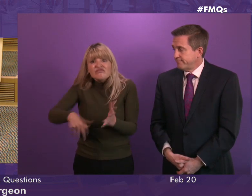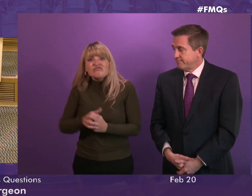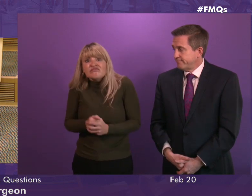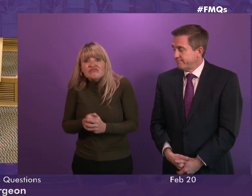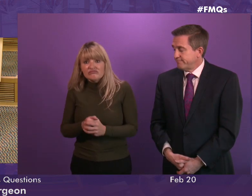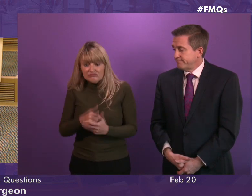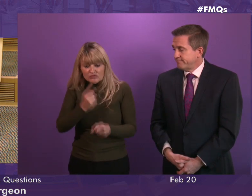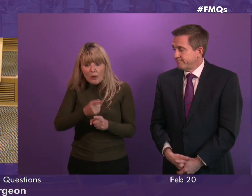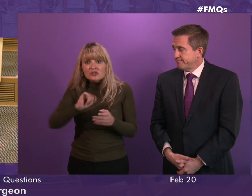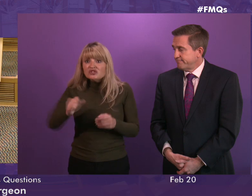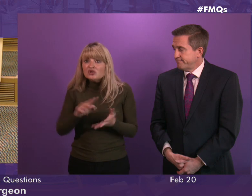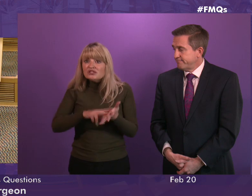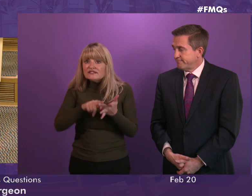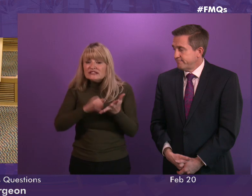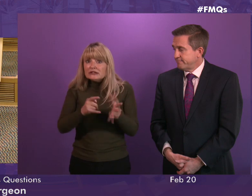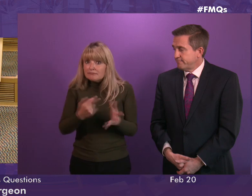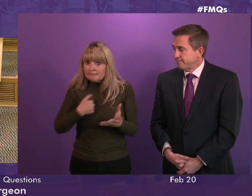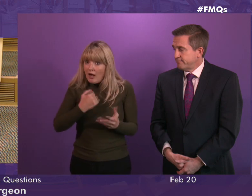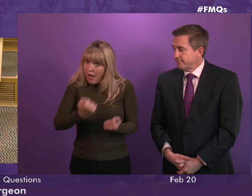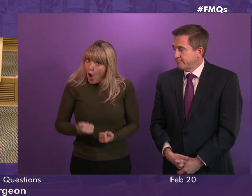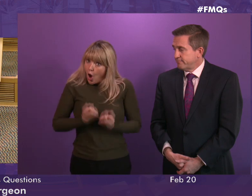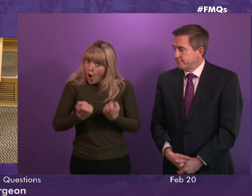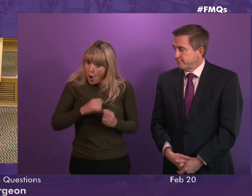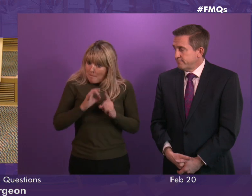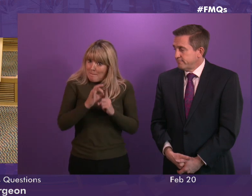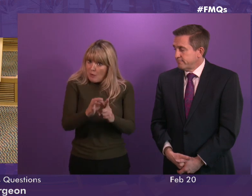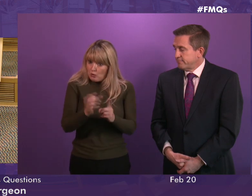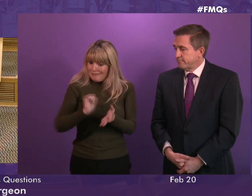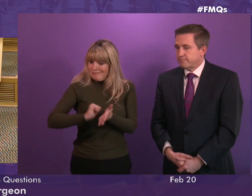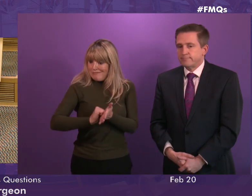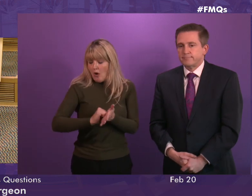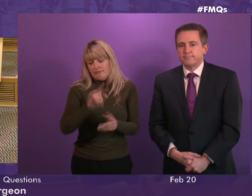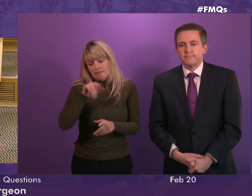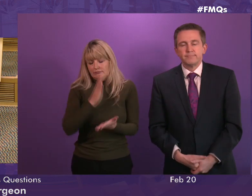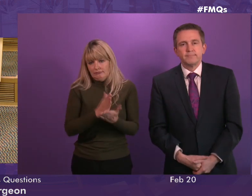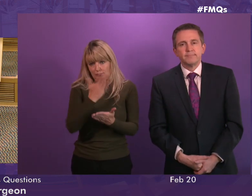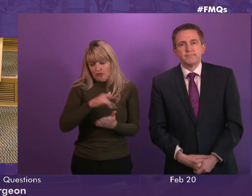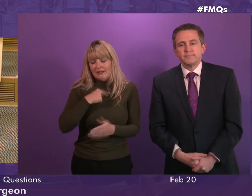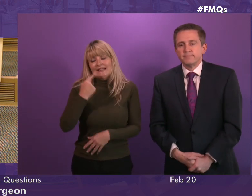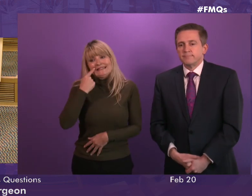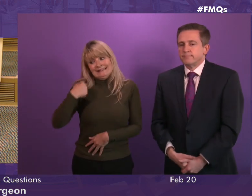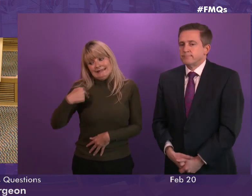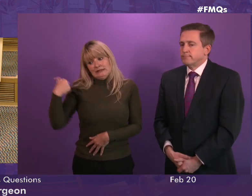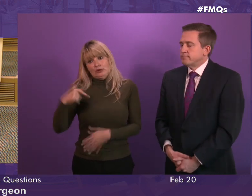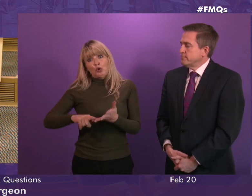Scottish visa. The proposals on immigration that were published yesterday are wrong in